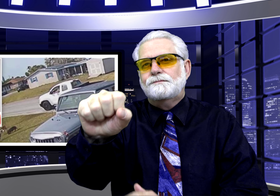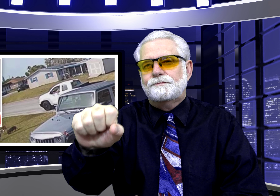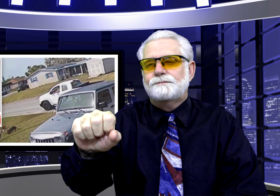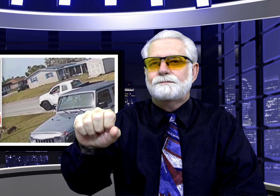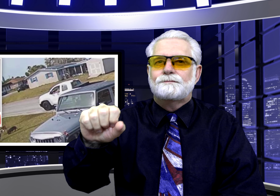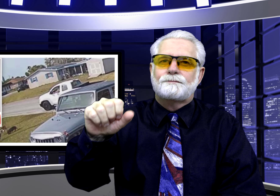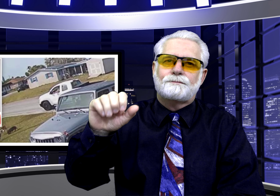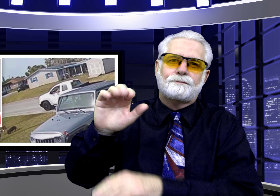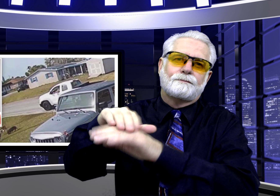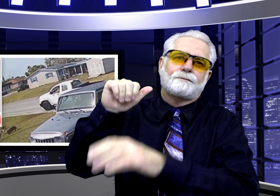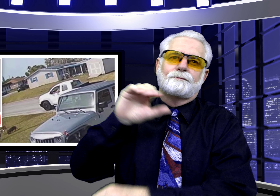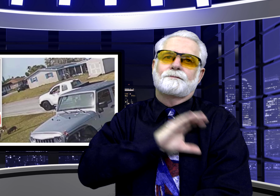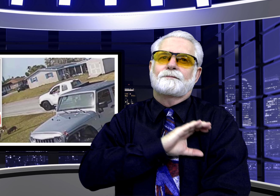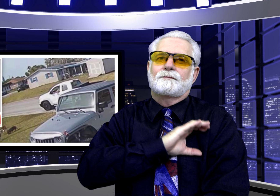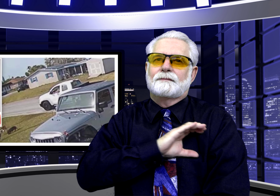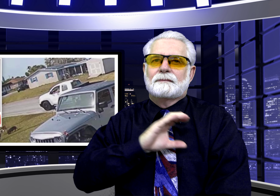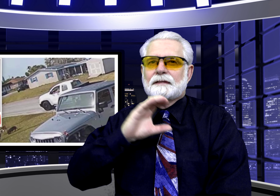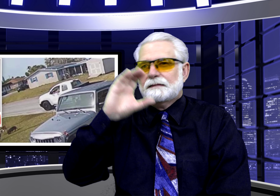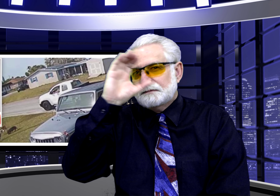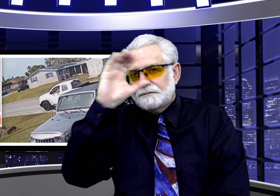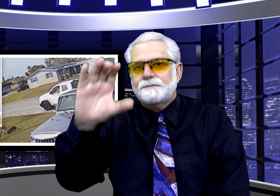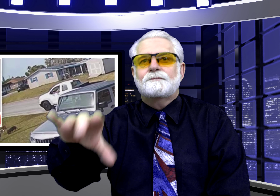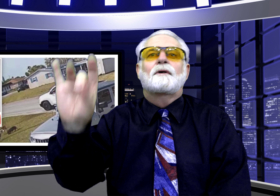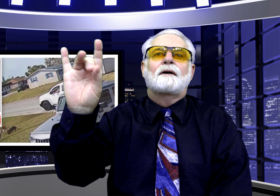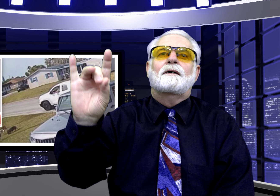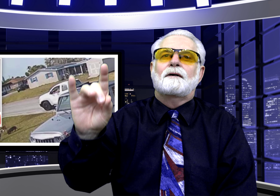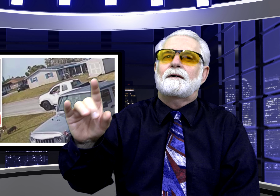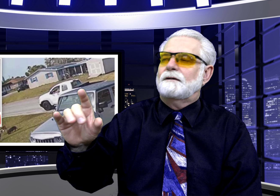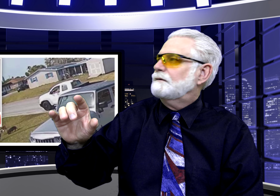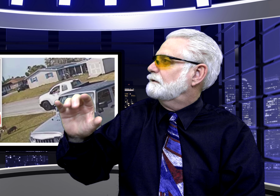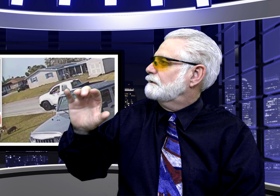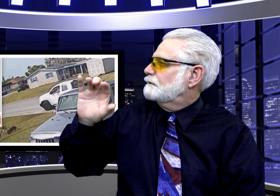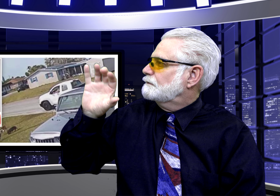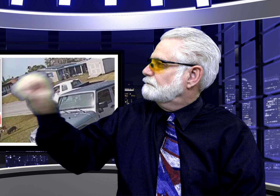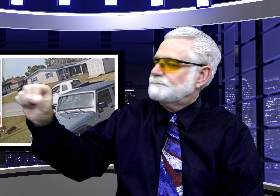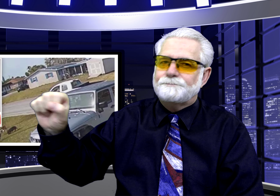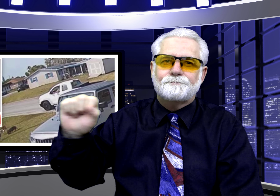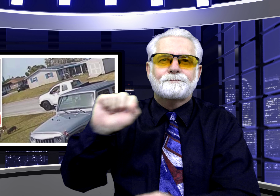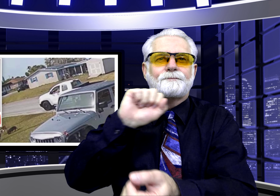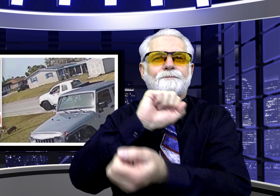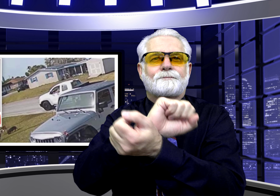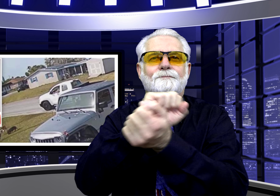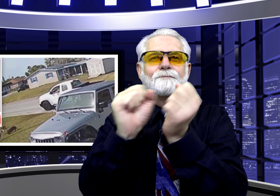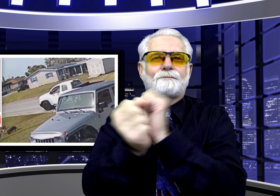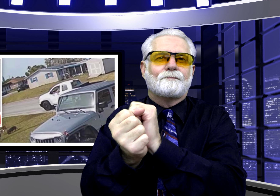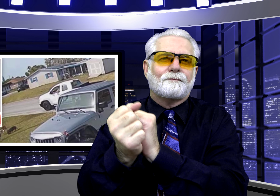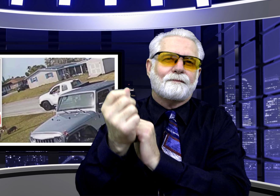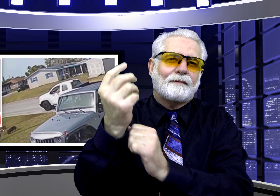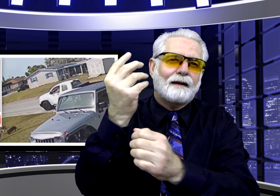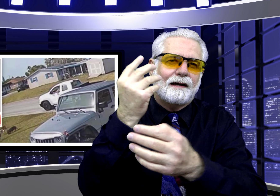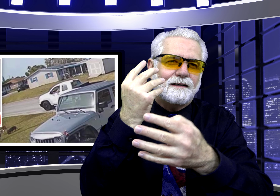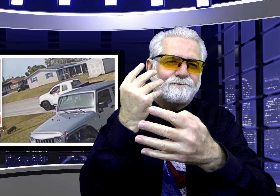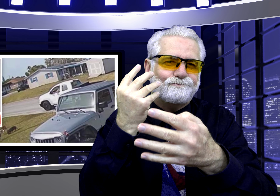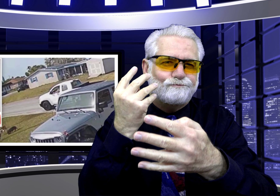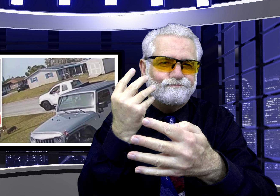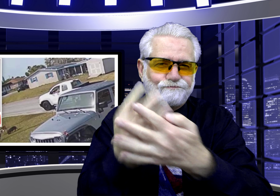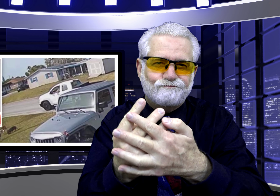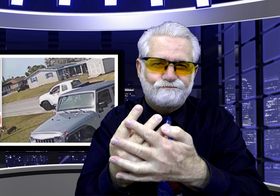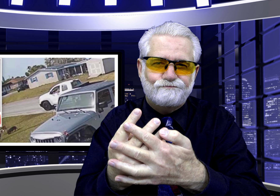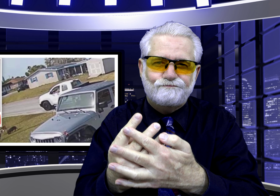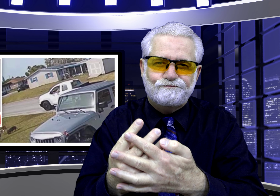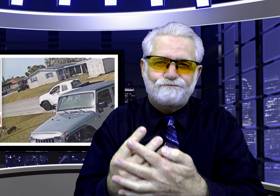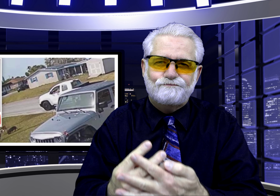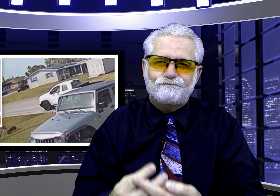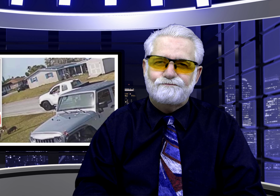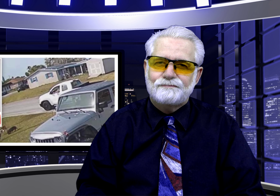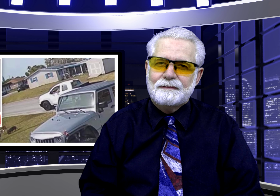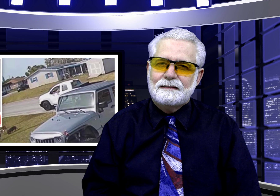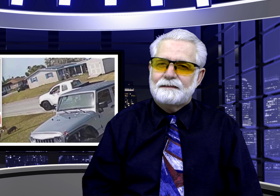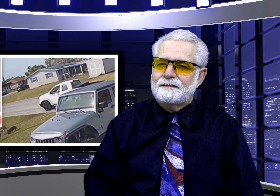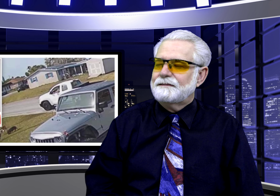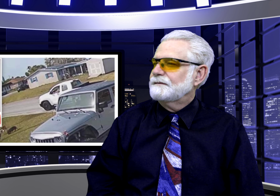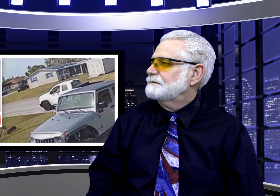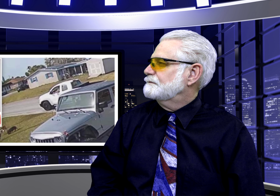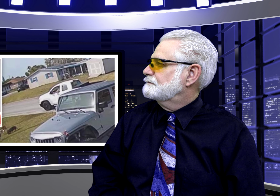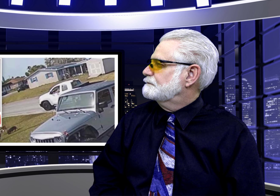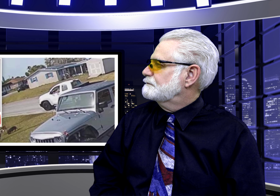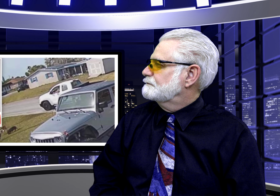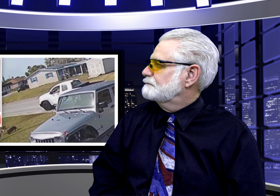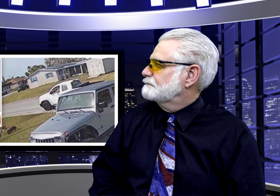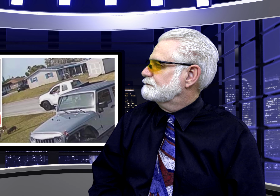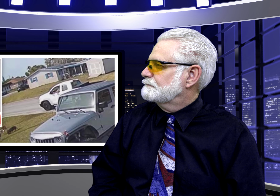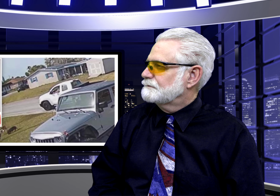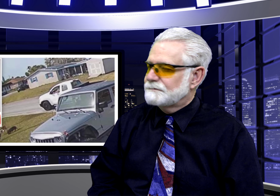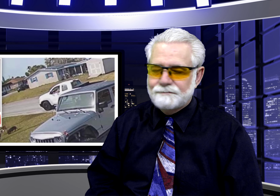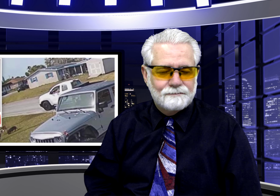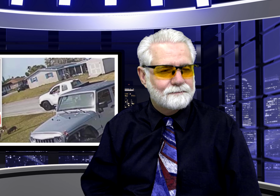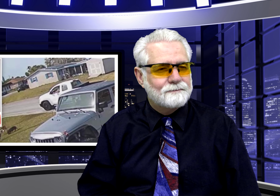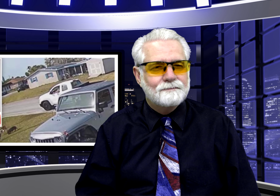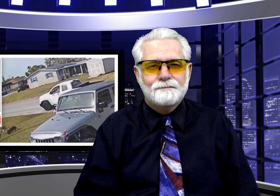They called police and they found him. He was arrested and taken to jail.